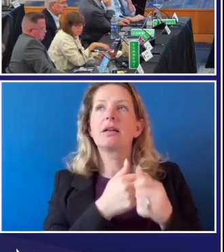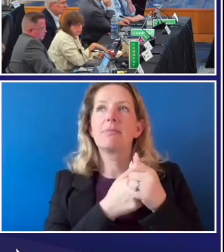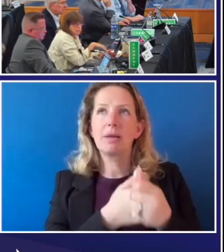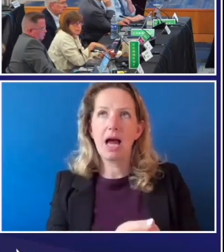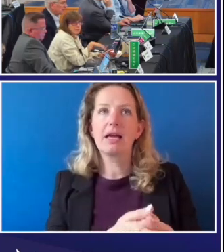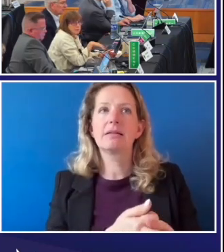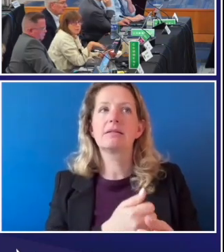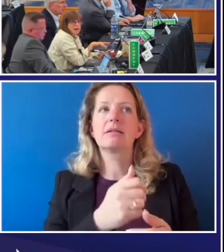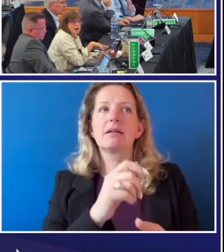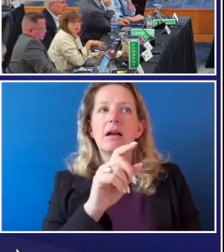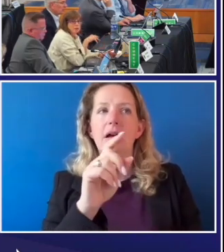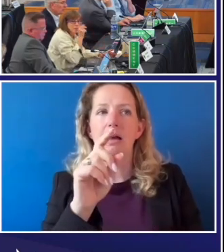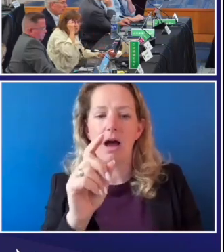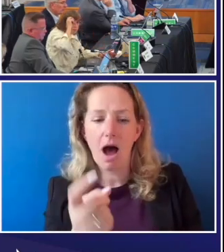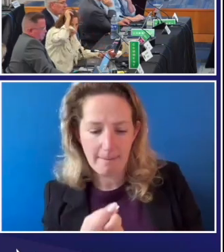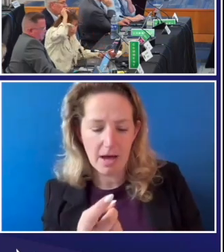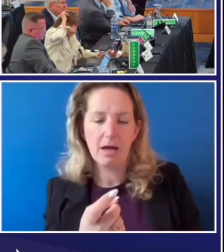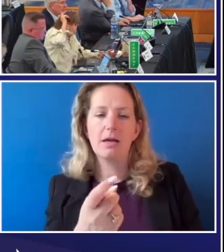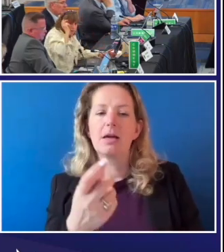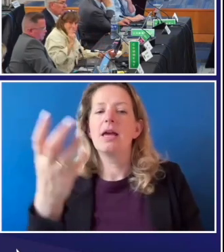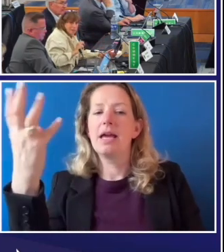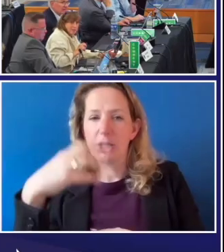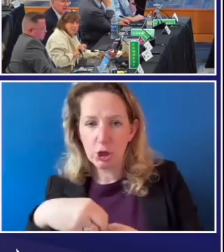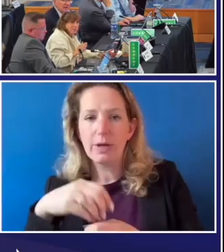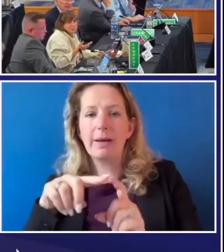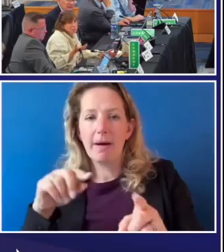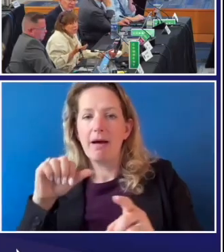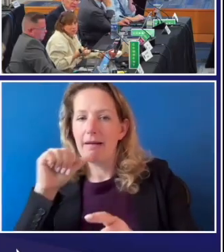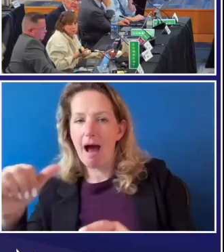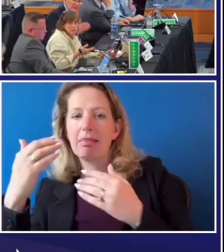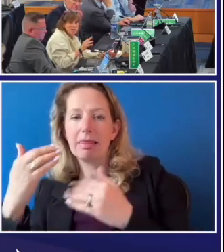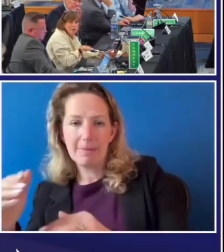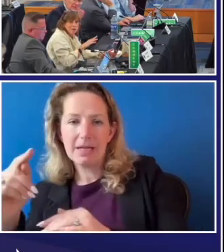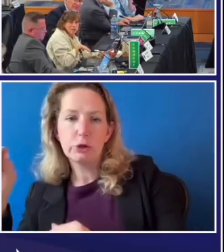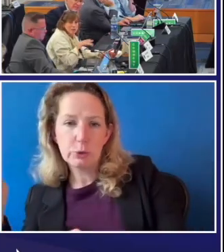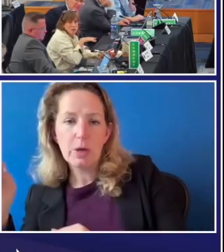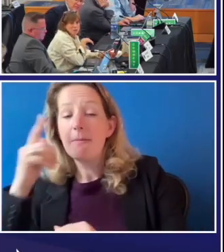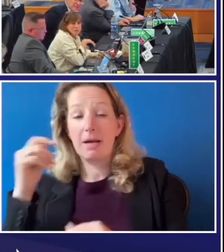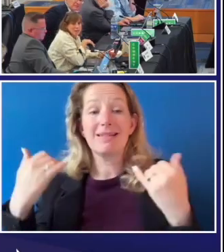because now it looks... Including but not limited to? Something, because now it looks like you might be saying,